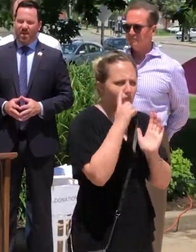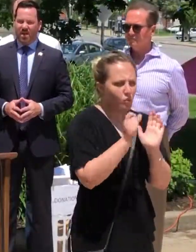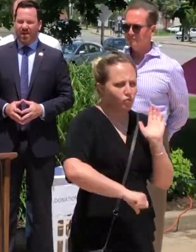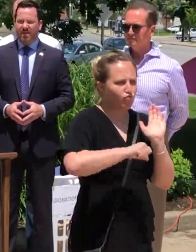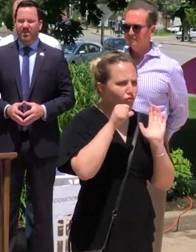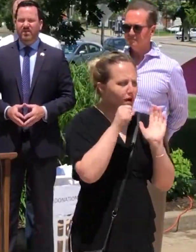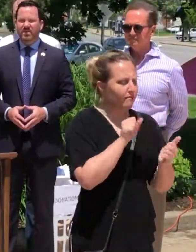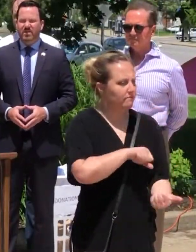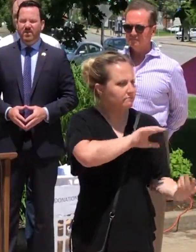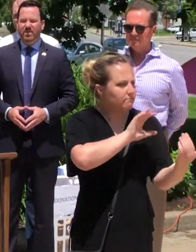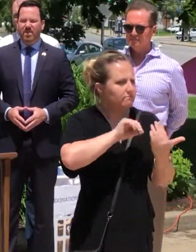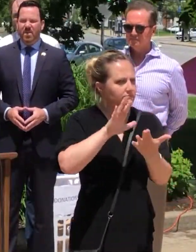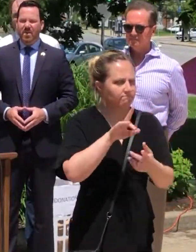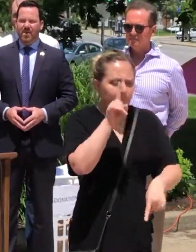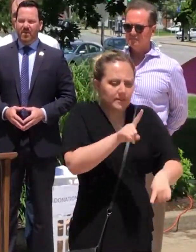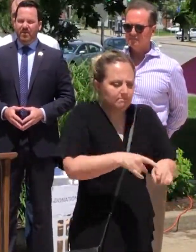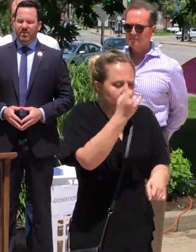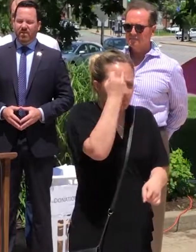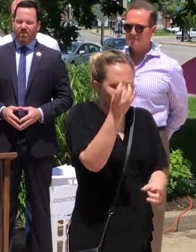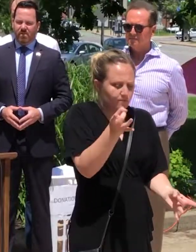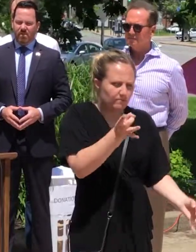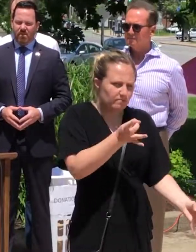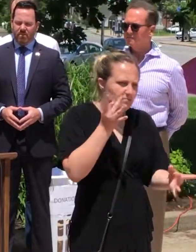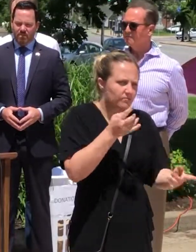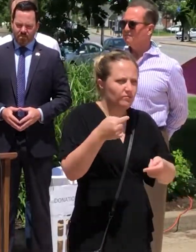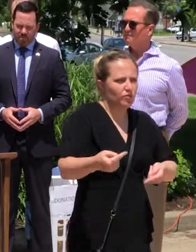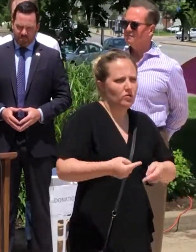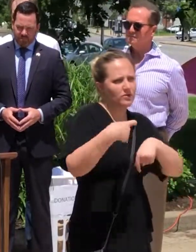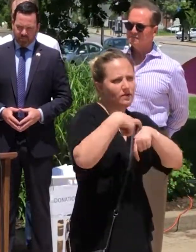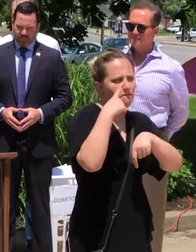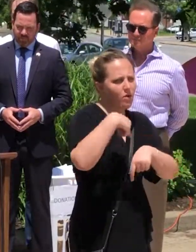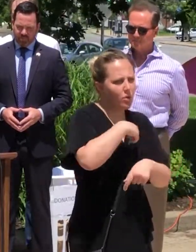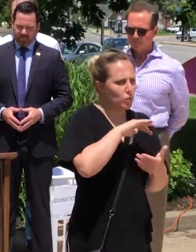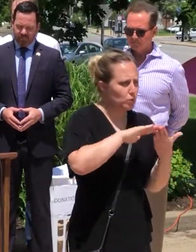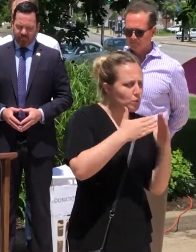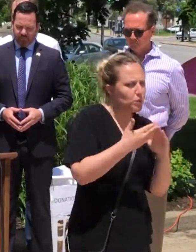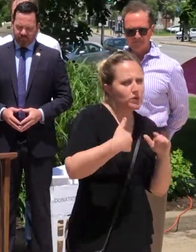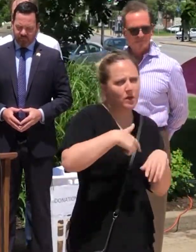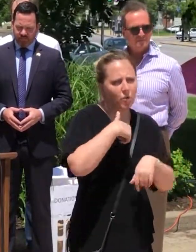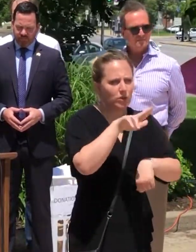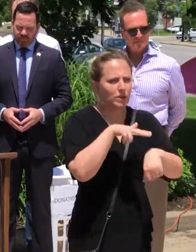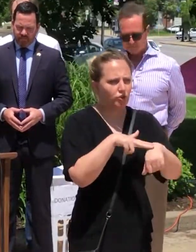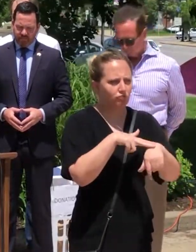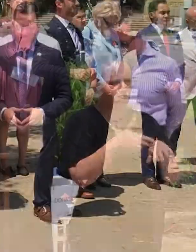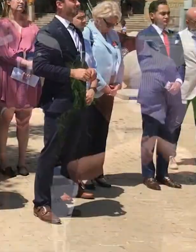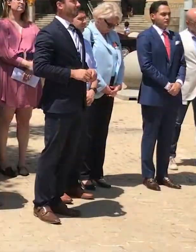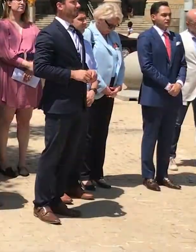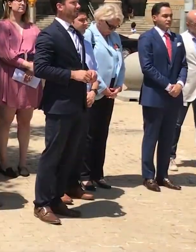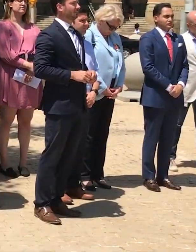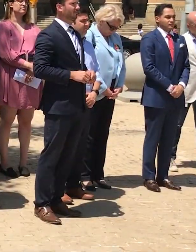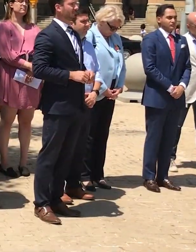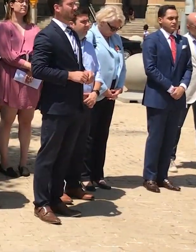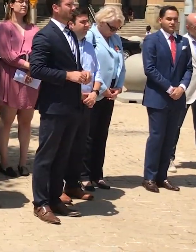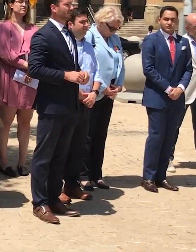unimaginably trying times for our community, our nation. We stand as one Buffalo. We stand united for each other,